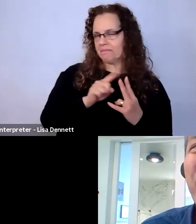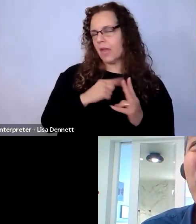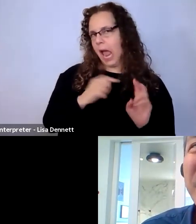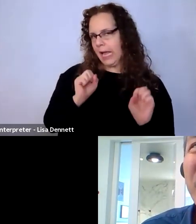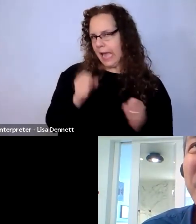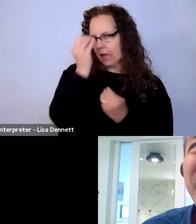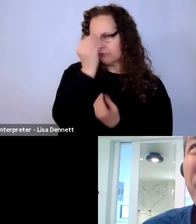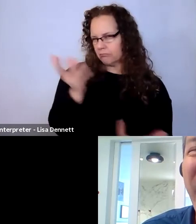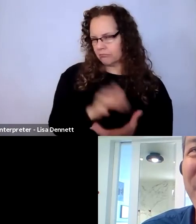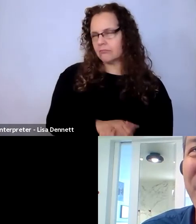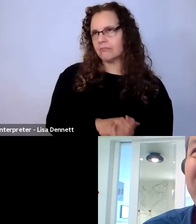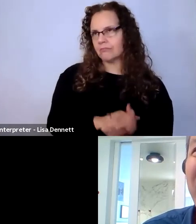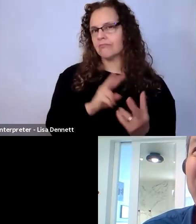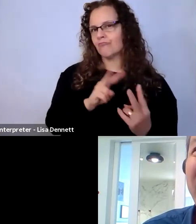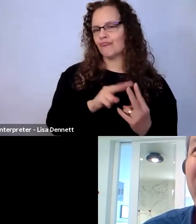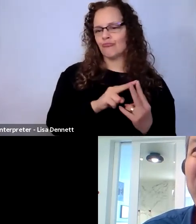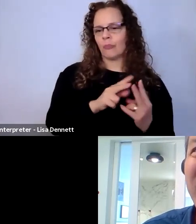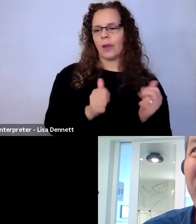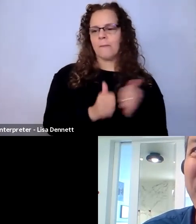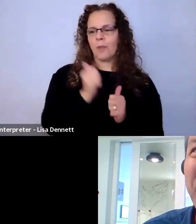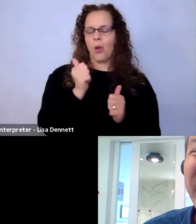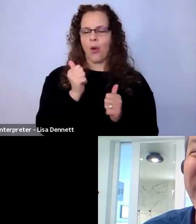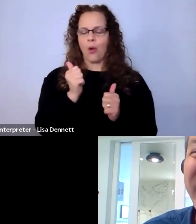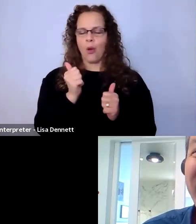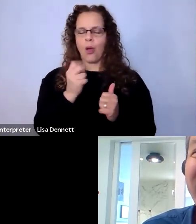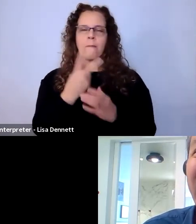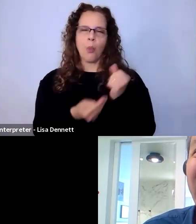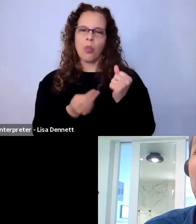Both equally impactful so let me, let me start with a biggie that you